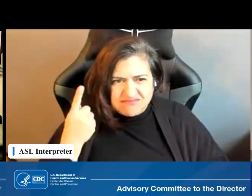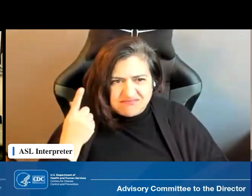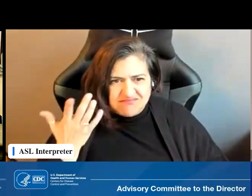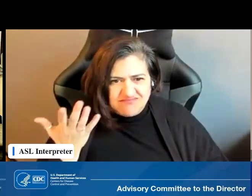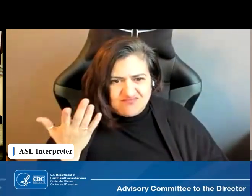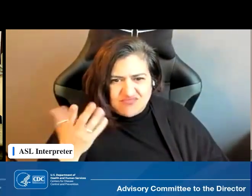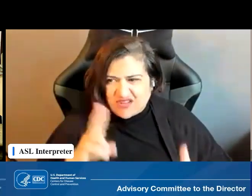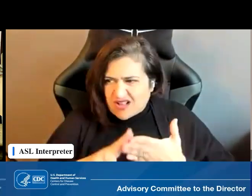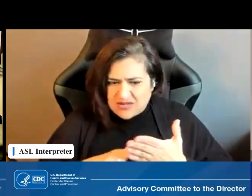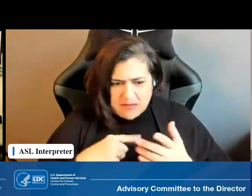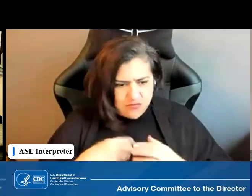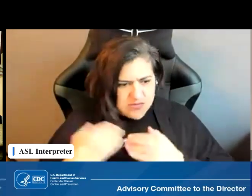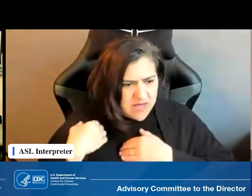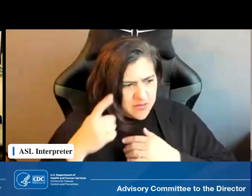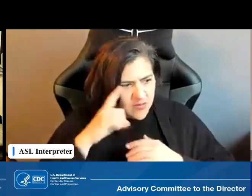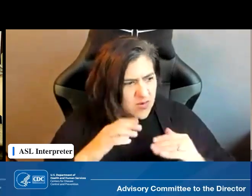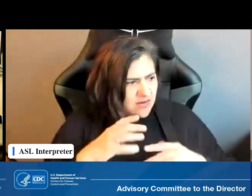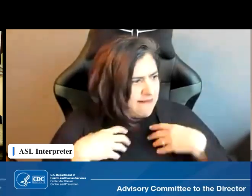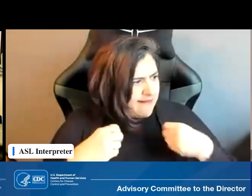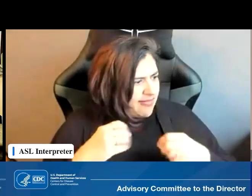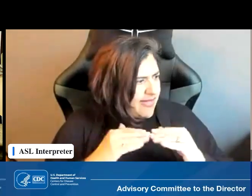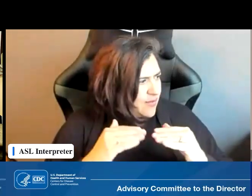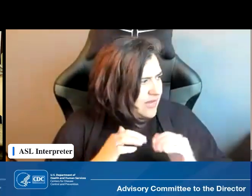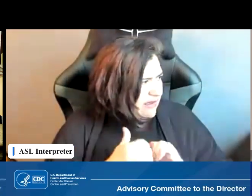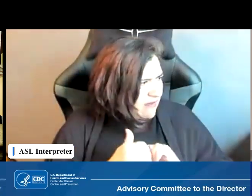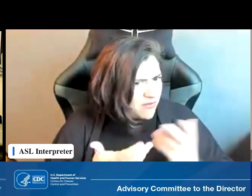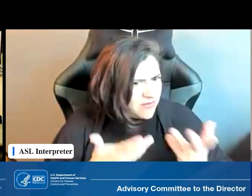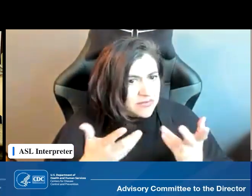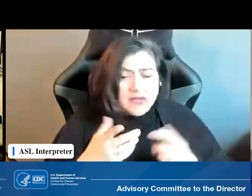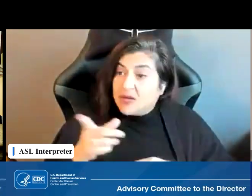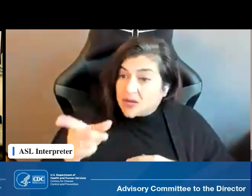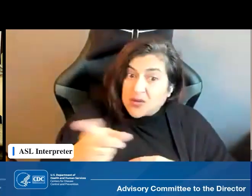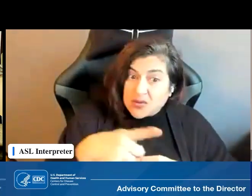to be responsible for health equity. And I said, ''Well, you are the guys who are doing the contracting